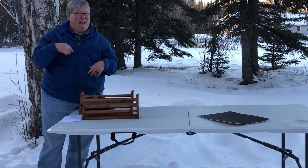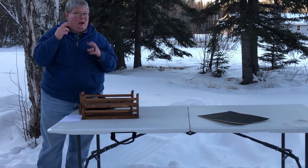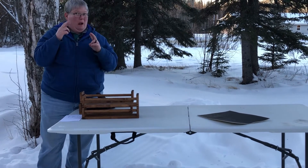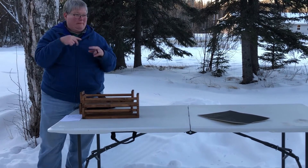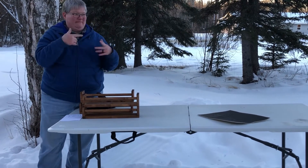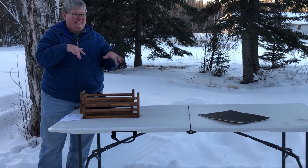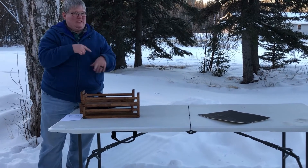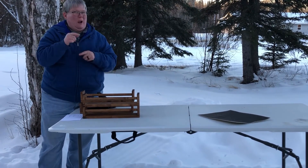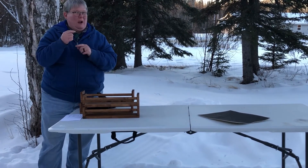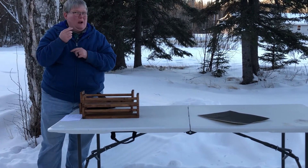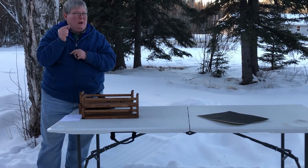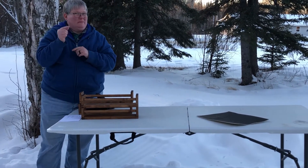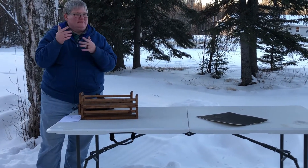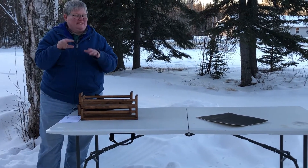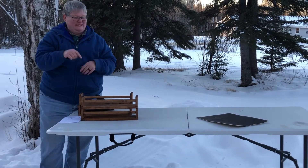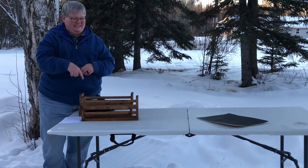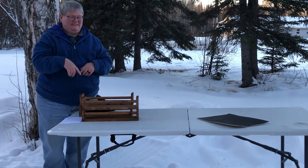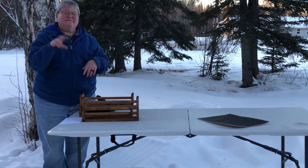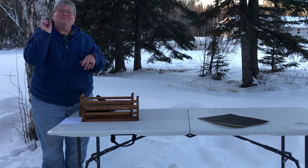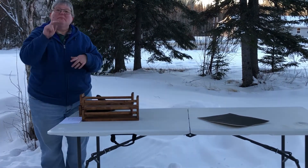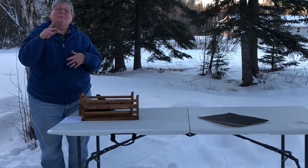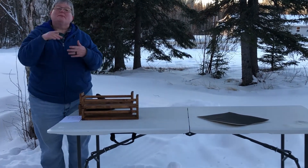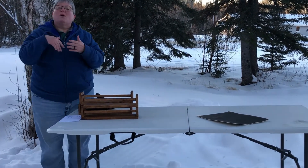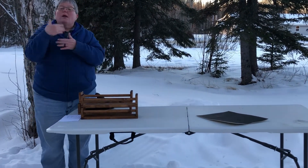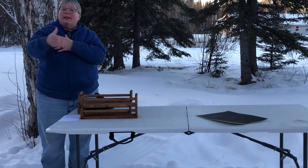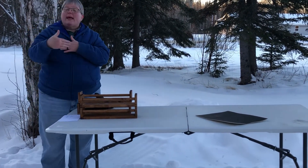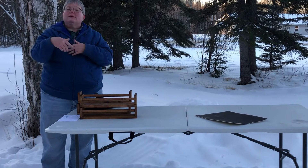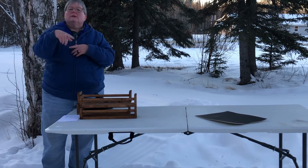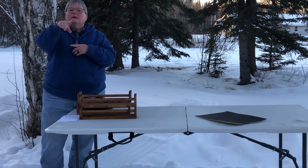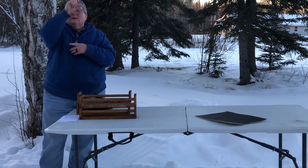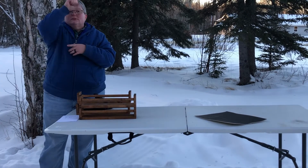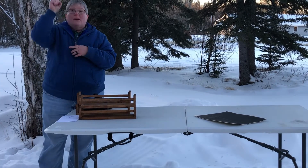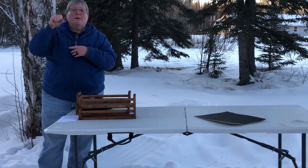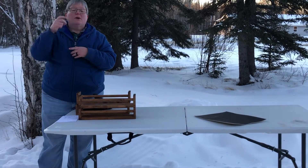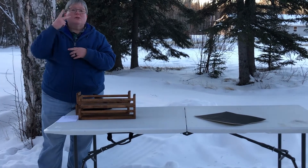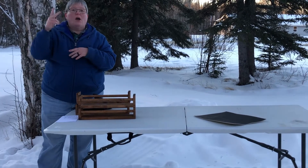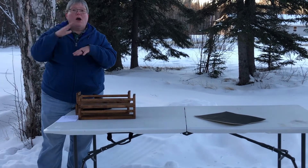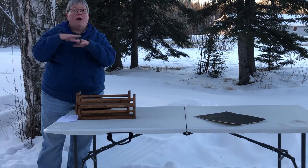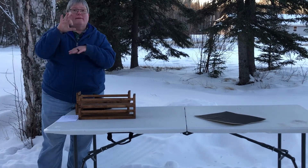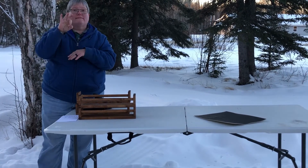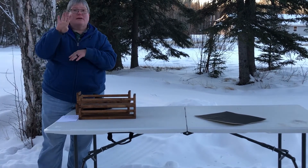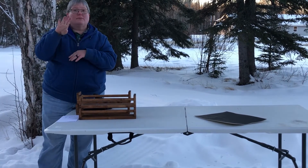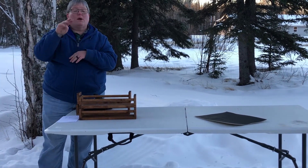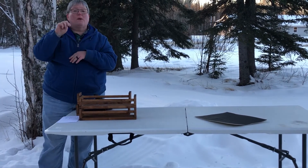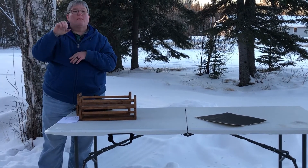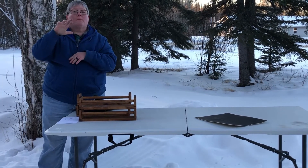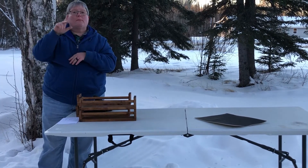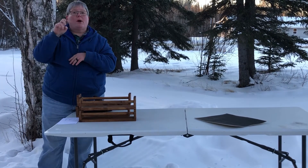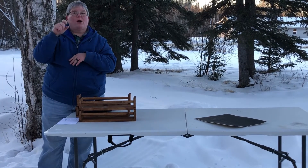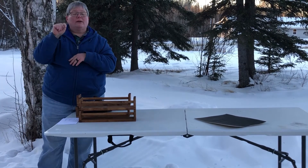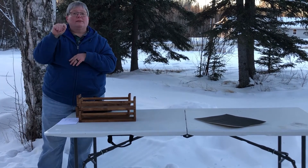Hopefully we get this done. We're almost finished. So next Summer saw on Facebook Marketplace